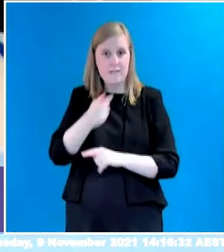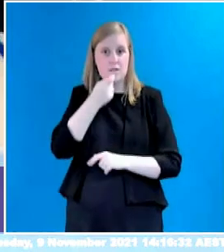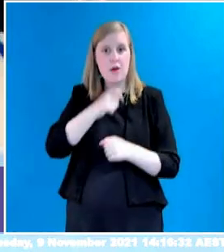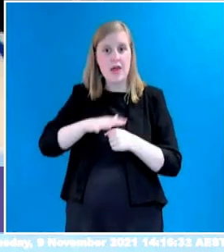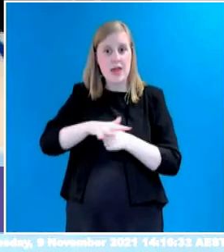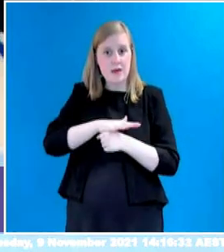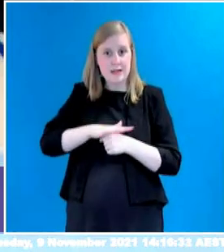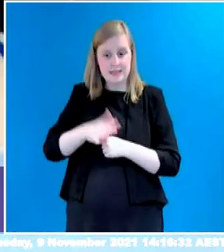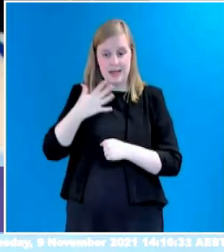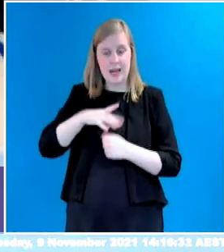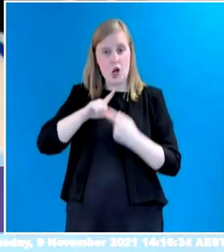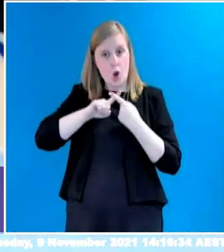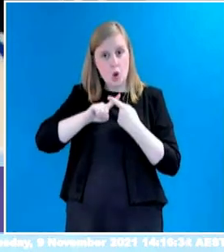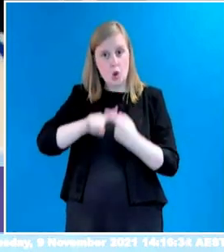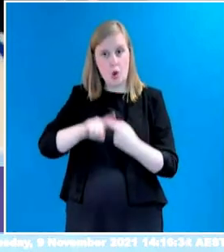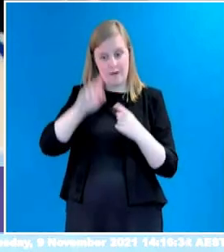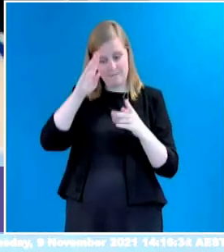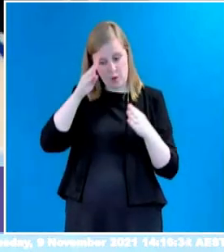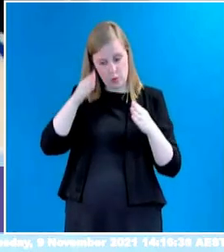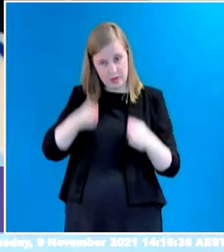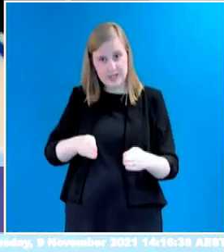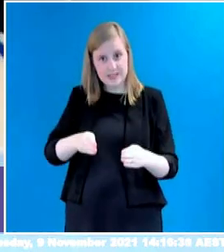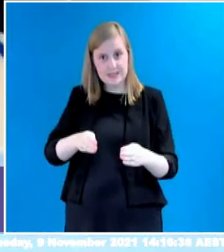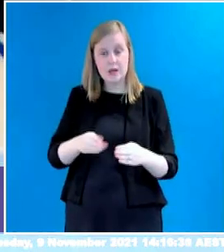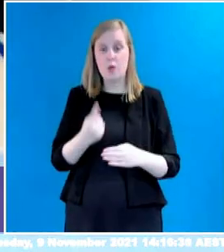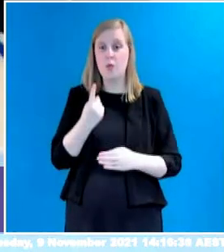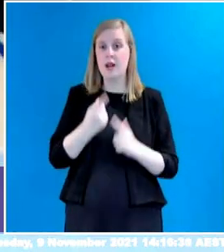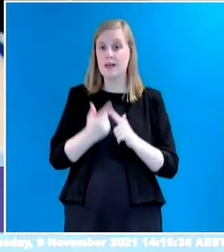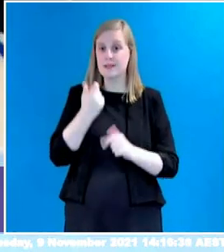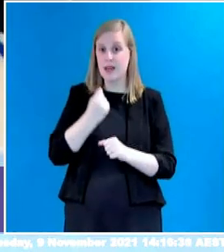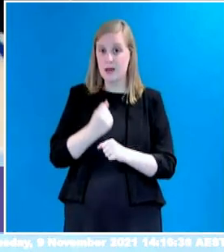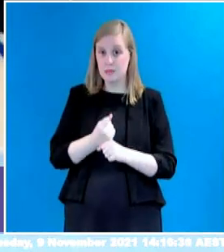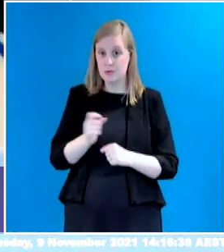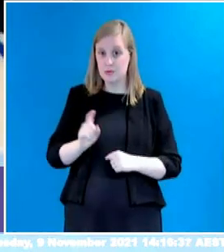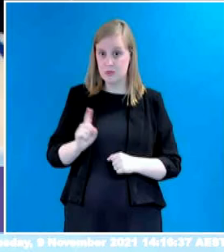One that just springs to mind is the importance of providing ongoing